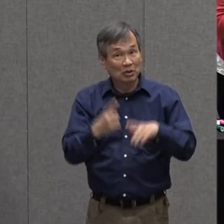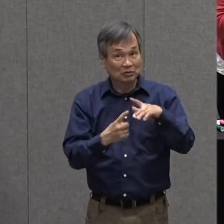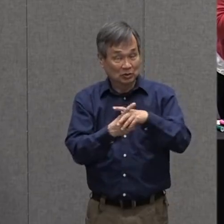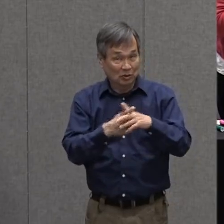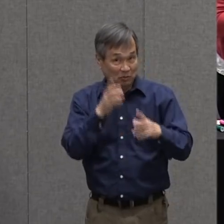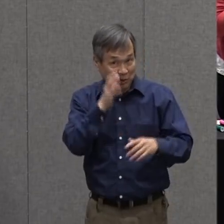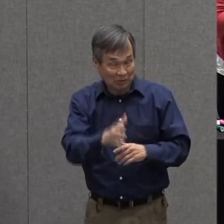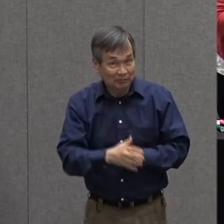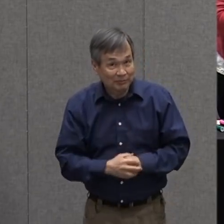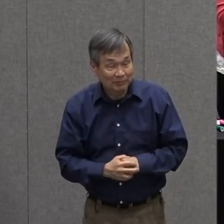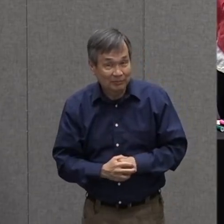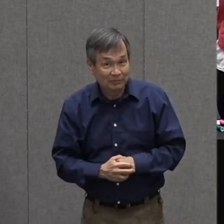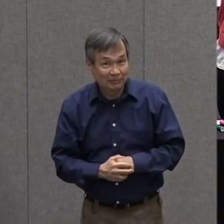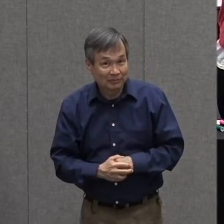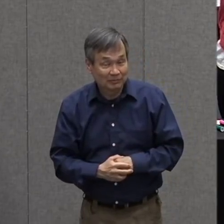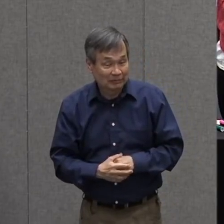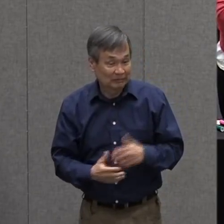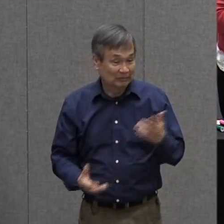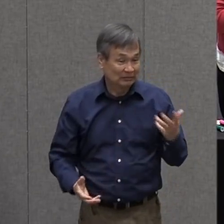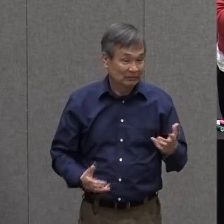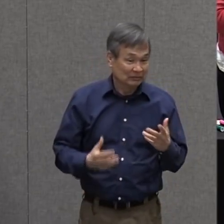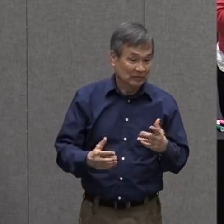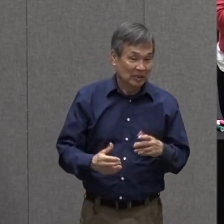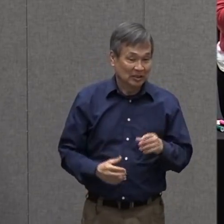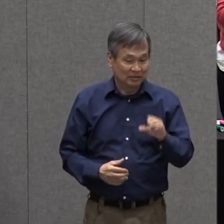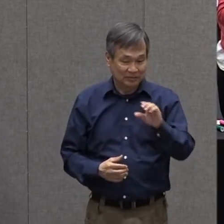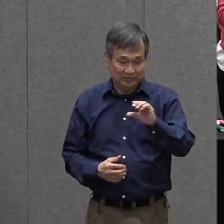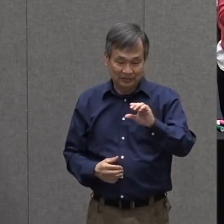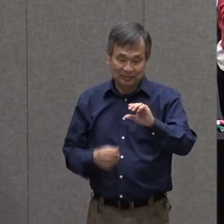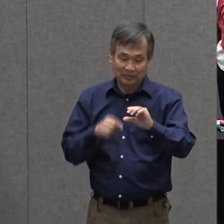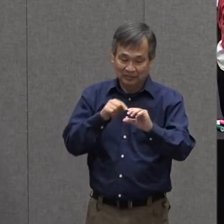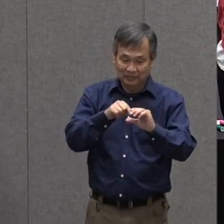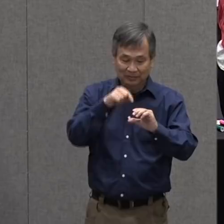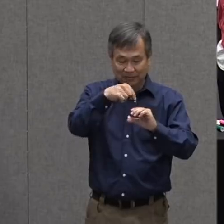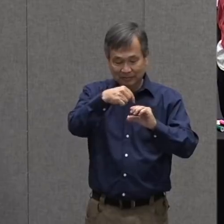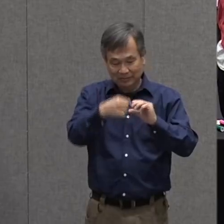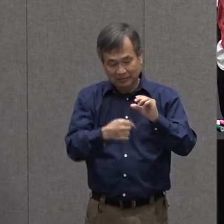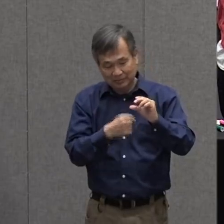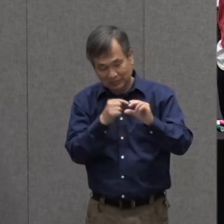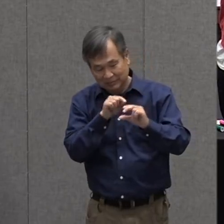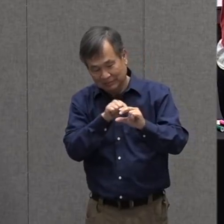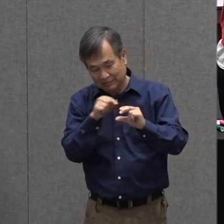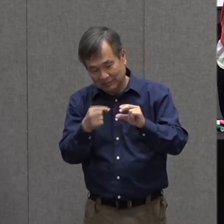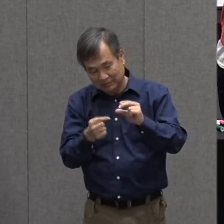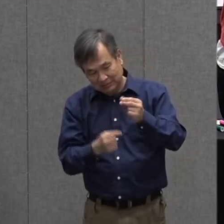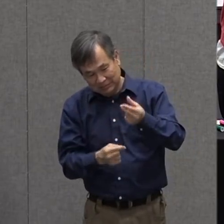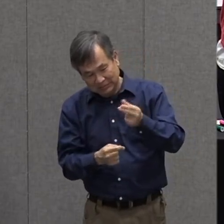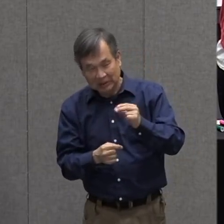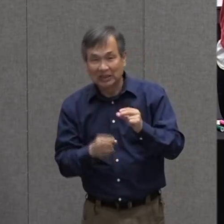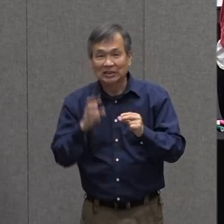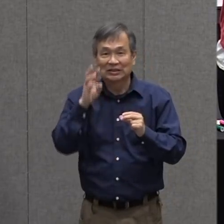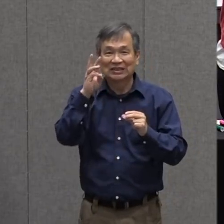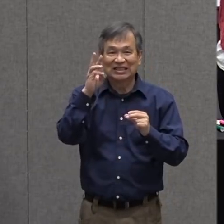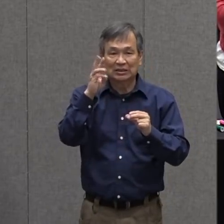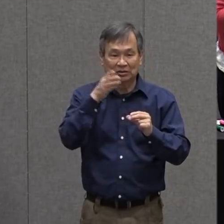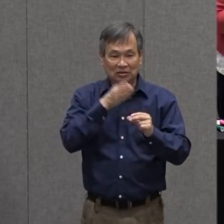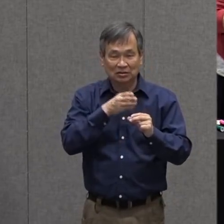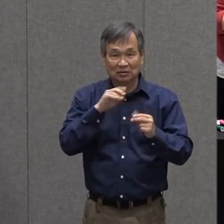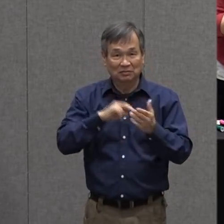I may have a one in six chance of rolling that. How do I know that? 'Cause I have one out of six sides of the dice